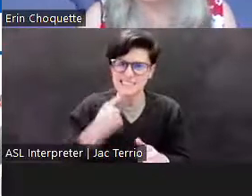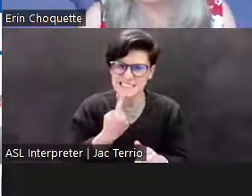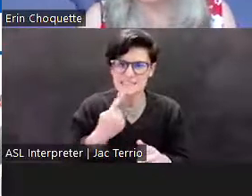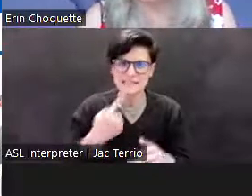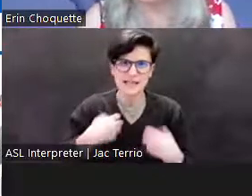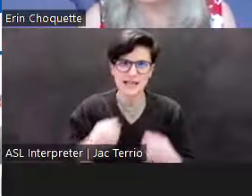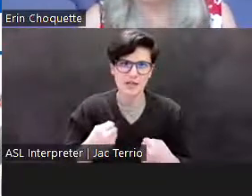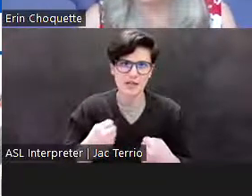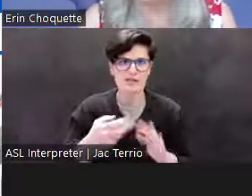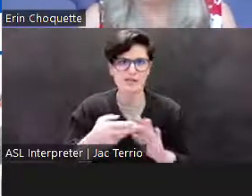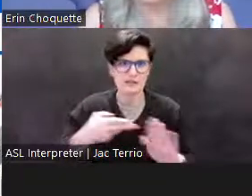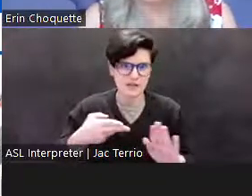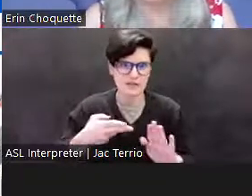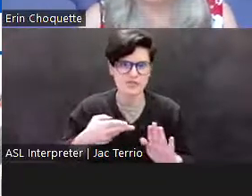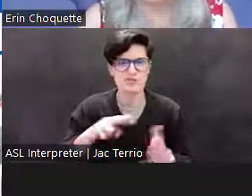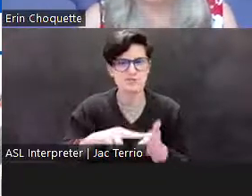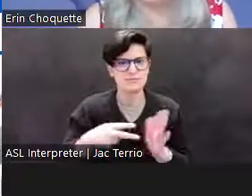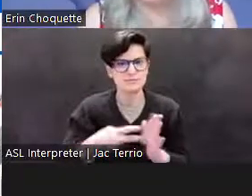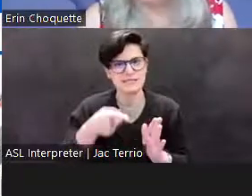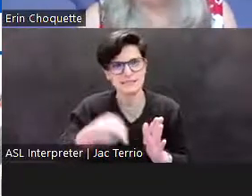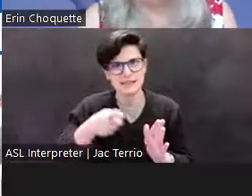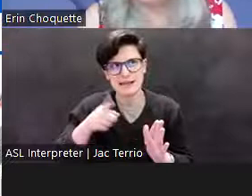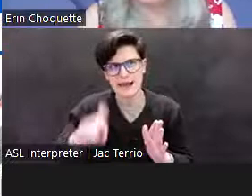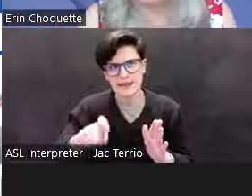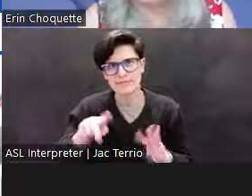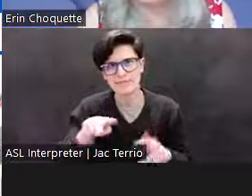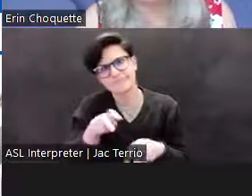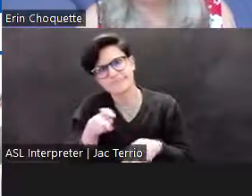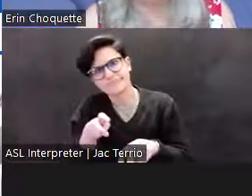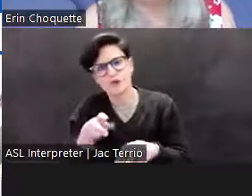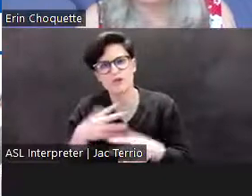they need to recover from that condition. 15:44:08 And this definition includes being